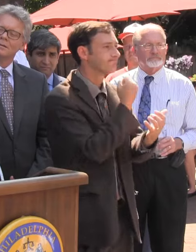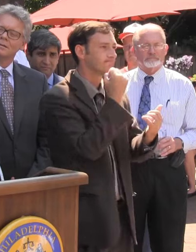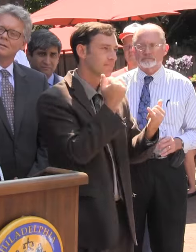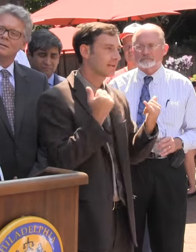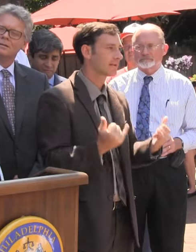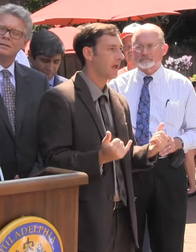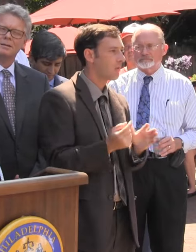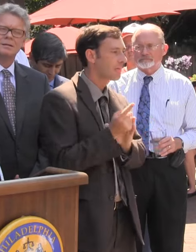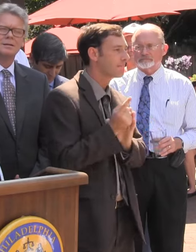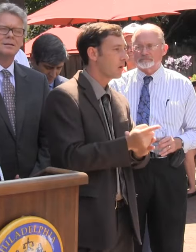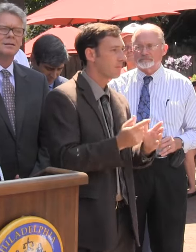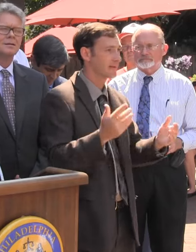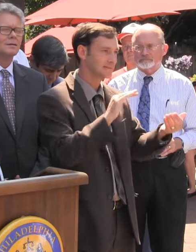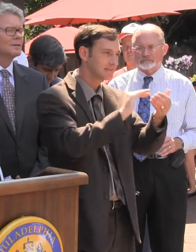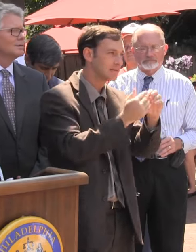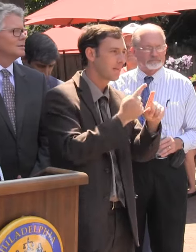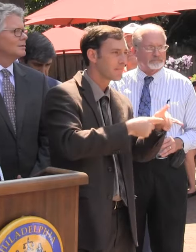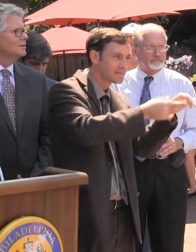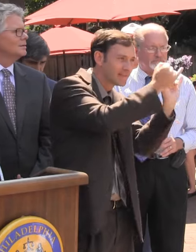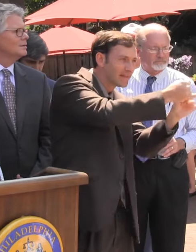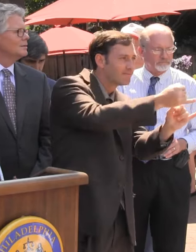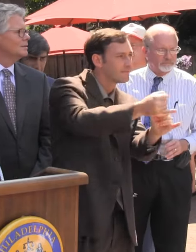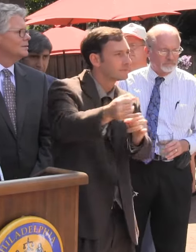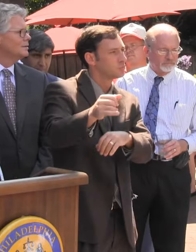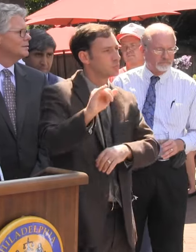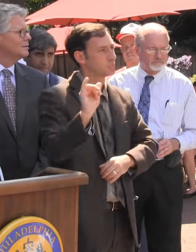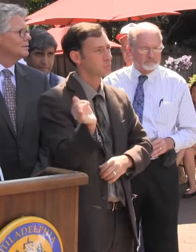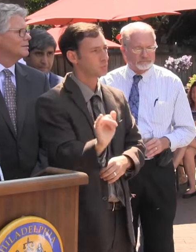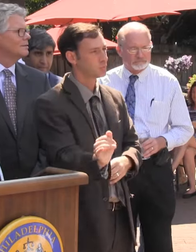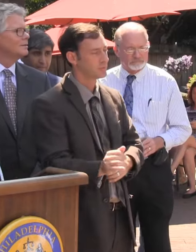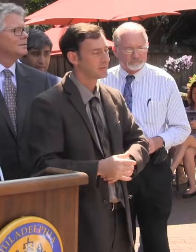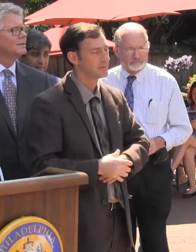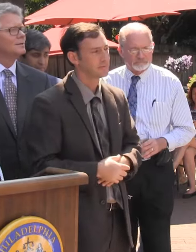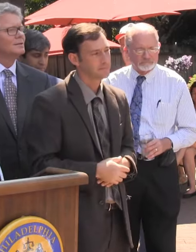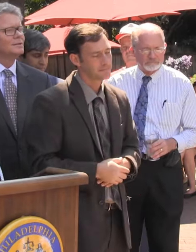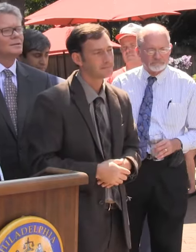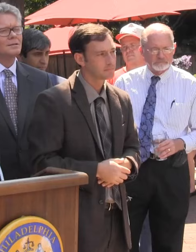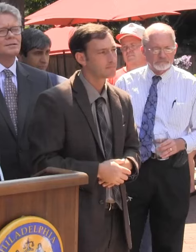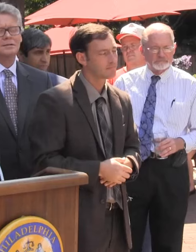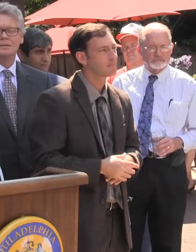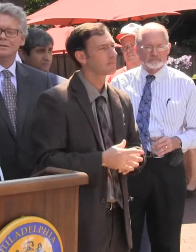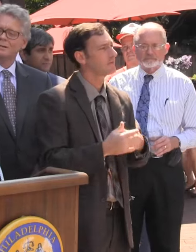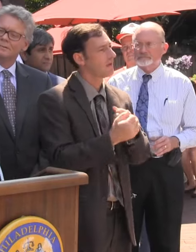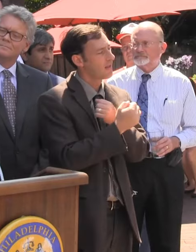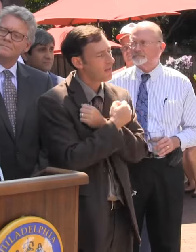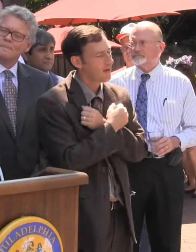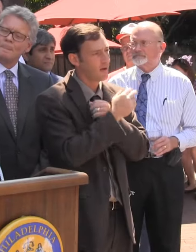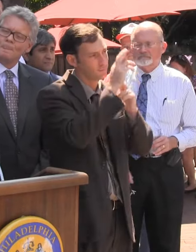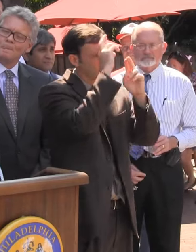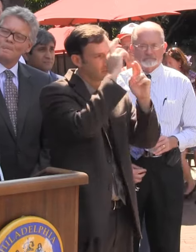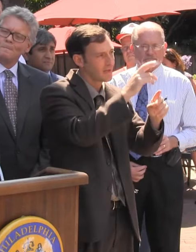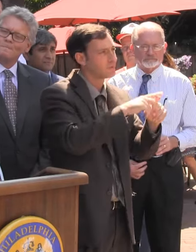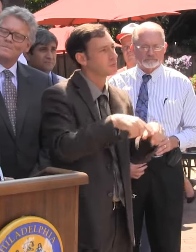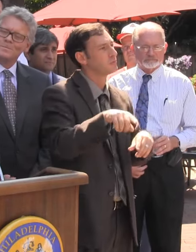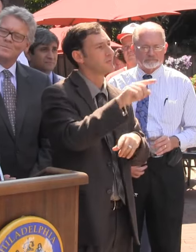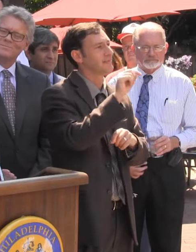a city, but as individuals. With all do love and respect to our TV friends, and we do love